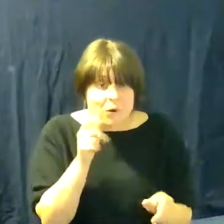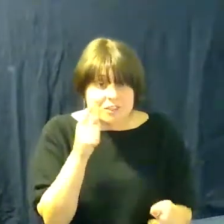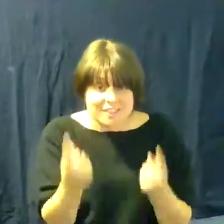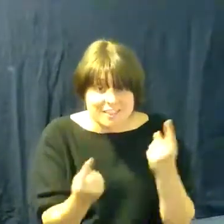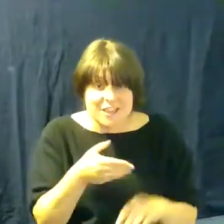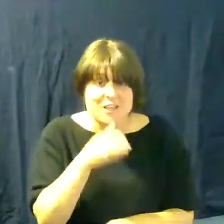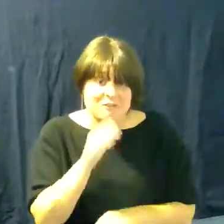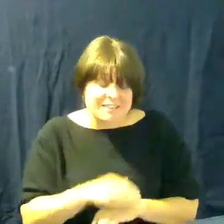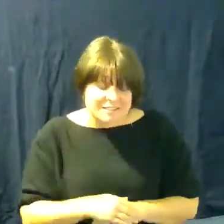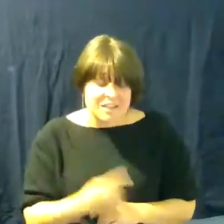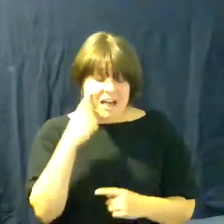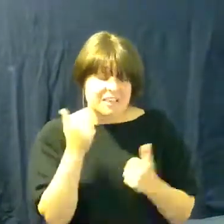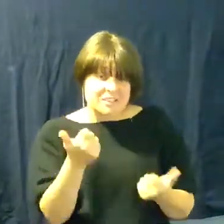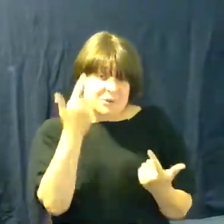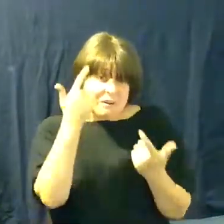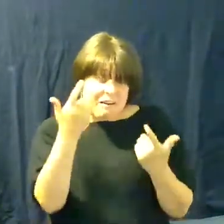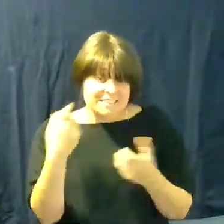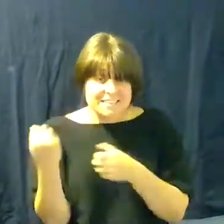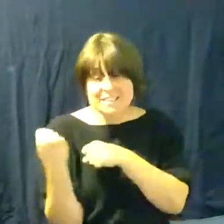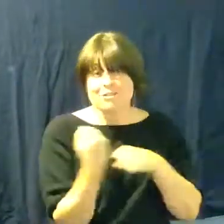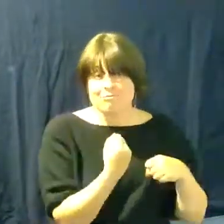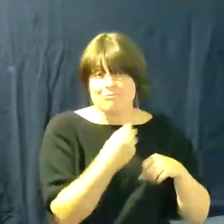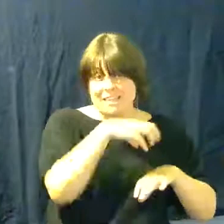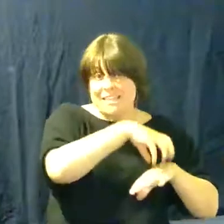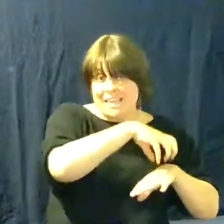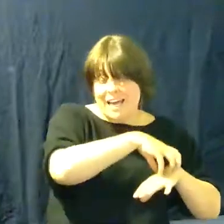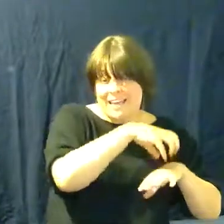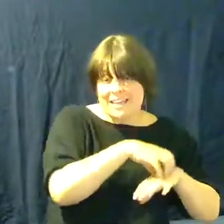of tea